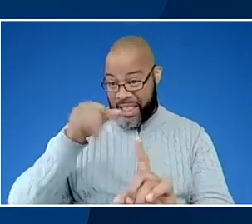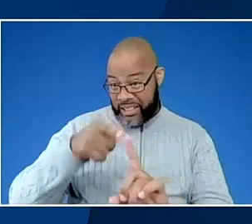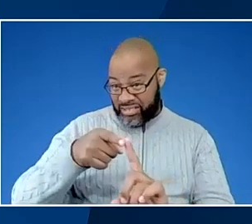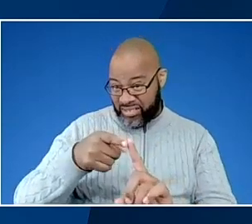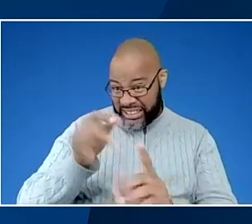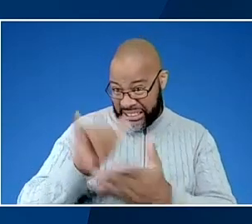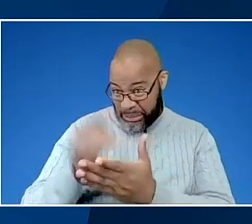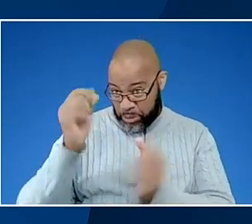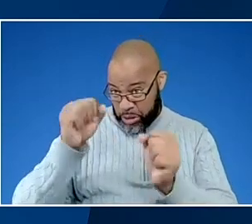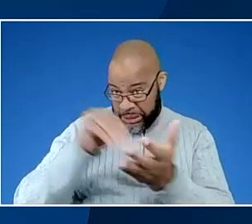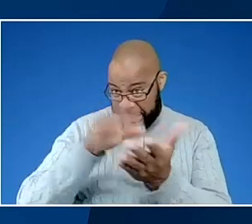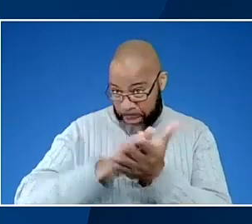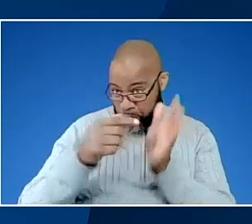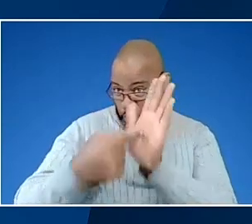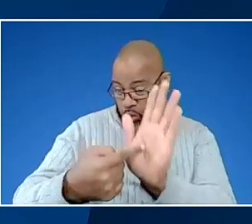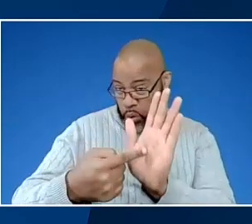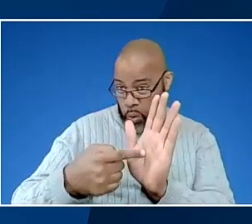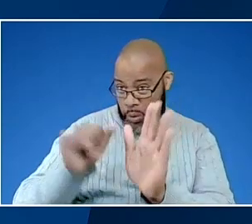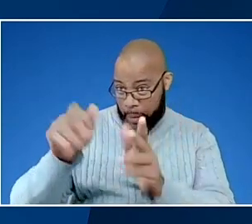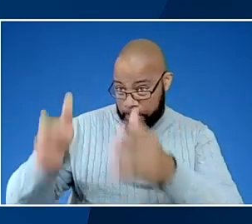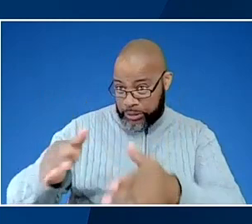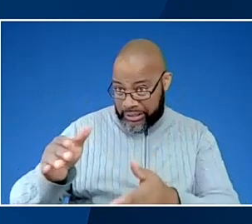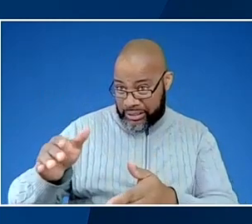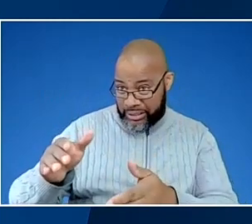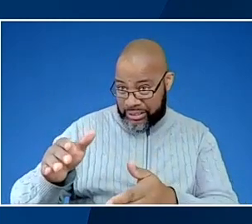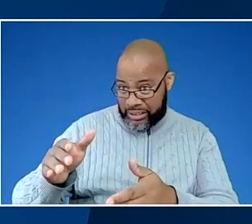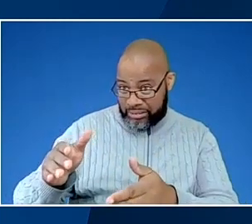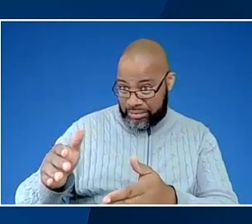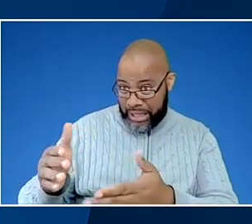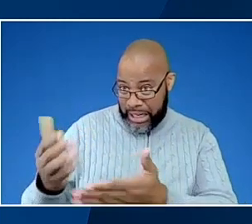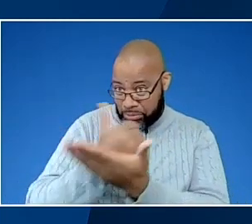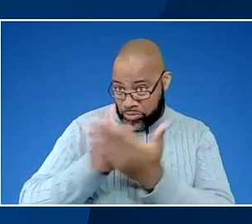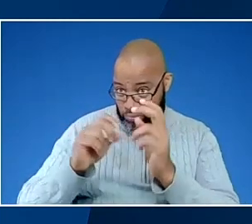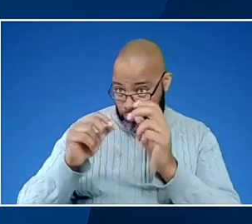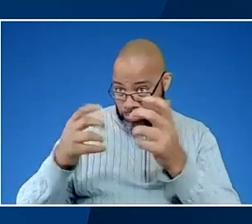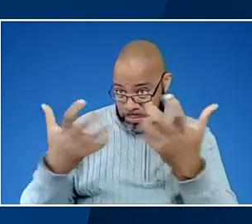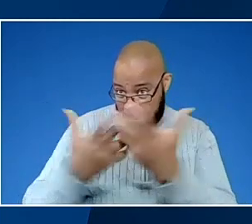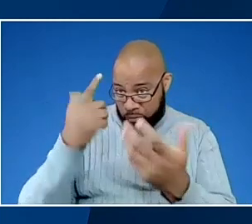document to show their income eligibility for a student in SSS, D'Angelo?